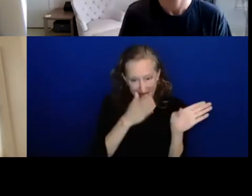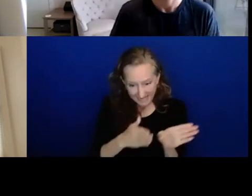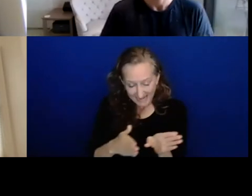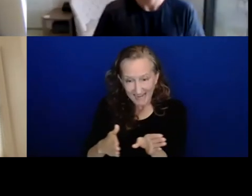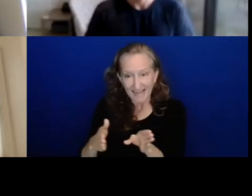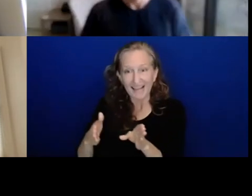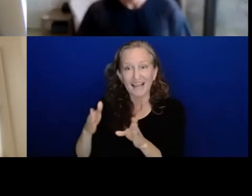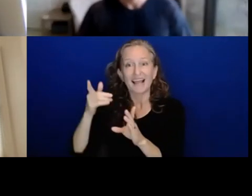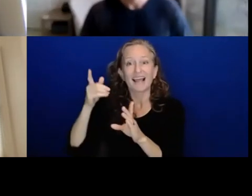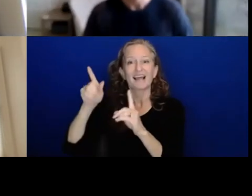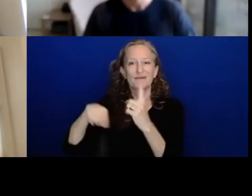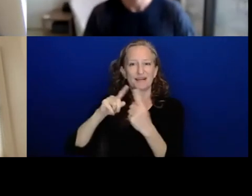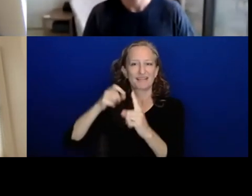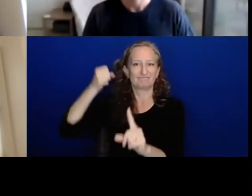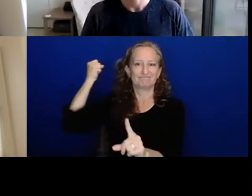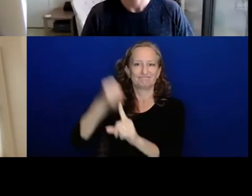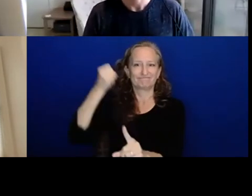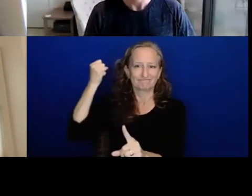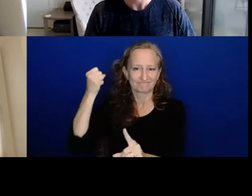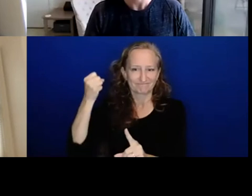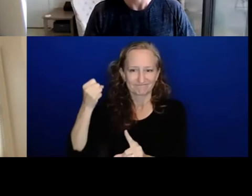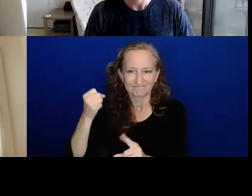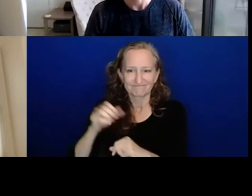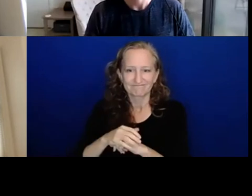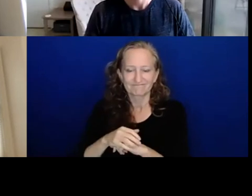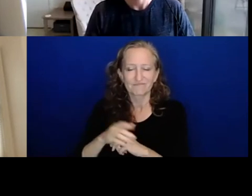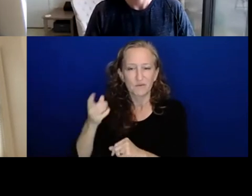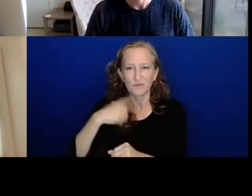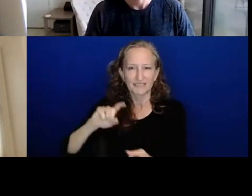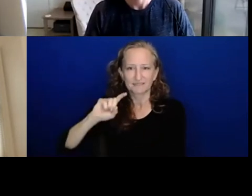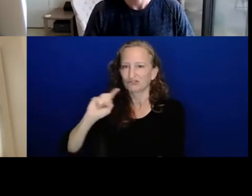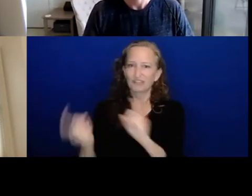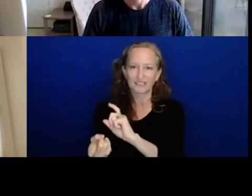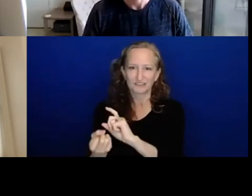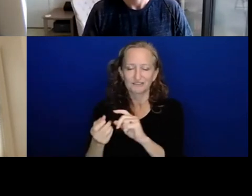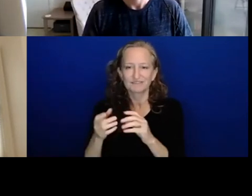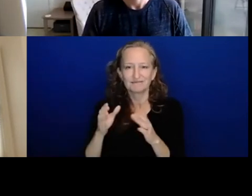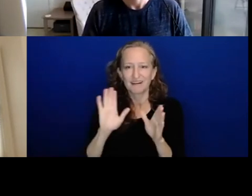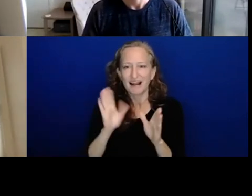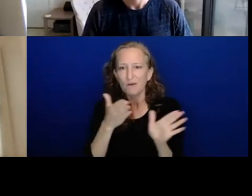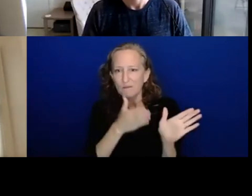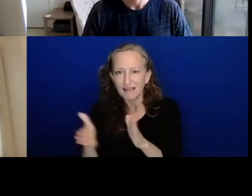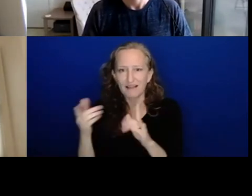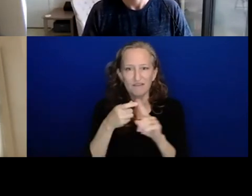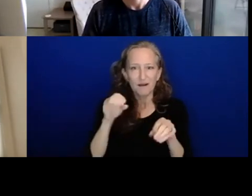we were told to pivot and run as fast as we can to move from a a physical location in